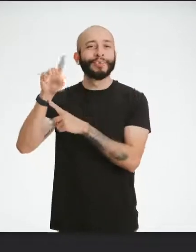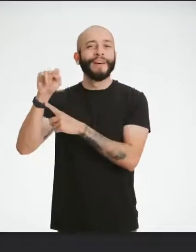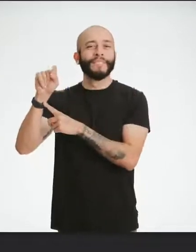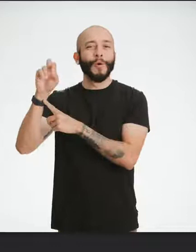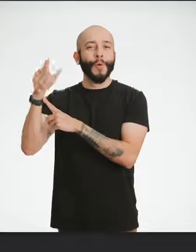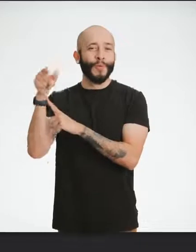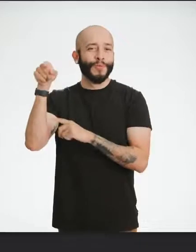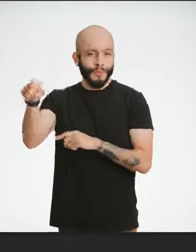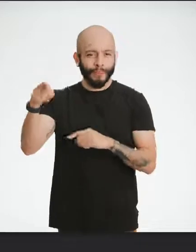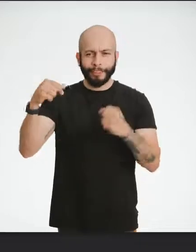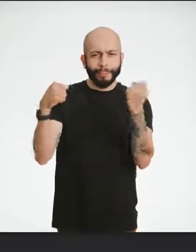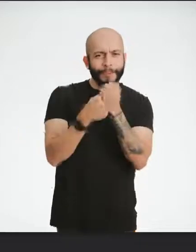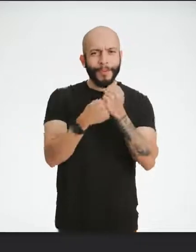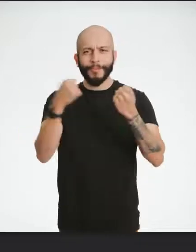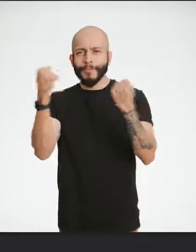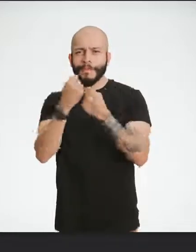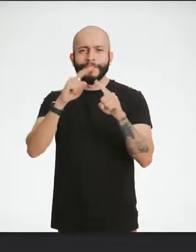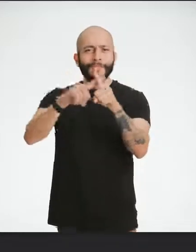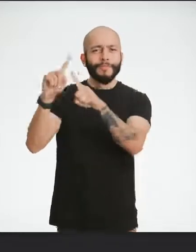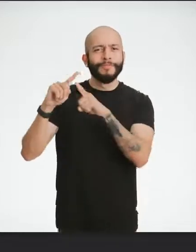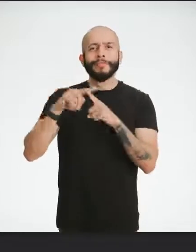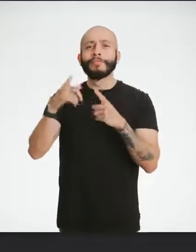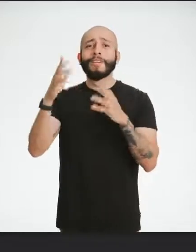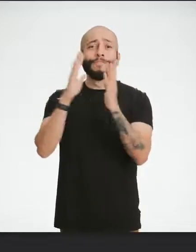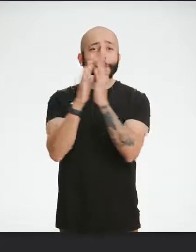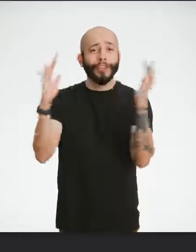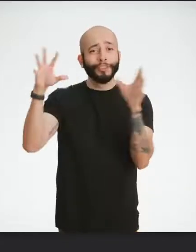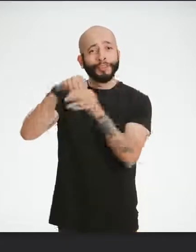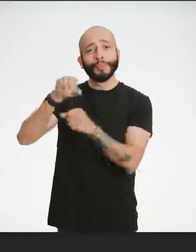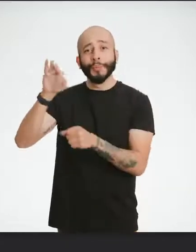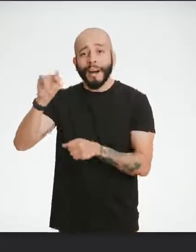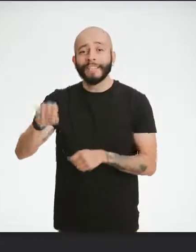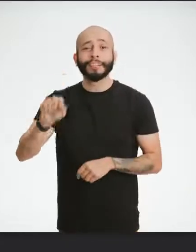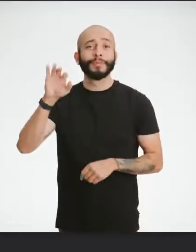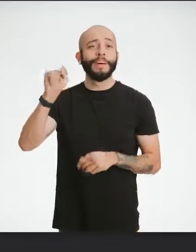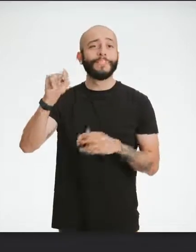org, supporting one another through initiatives like Diversity in Swift and the Swift Mentorship